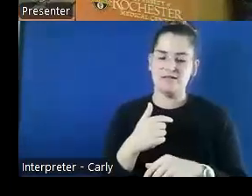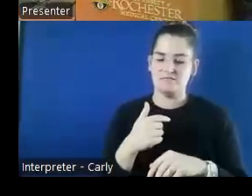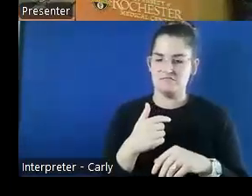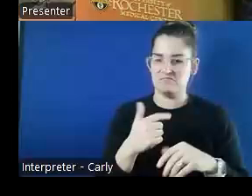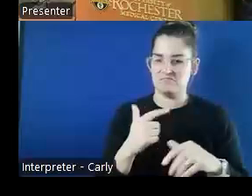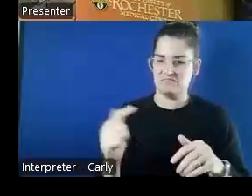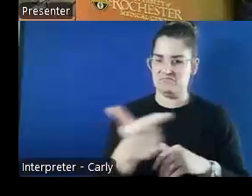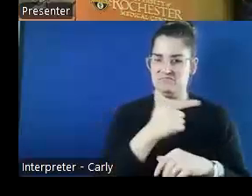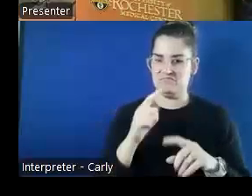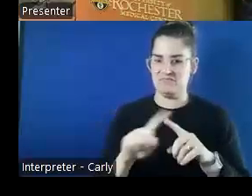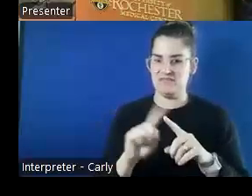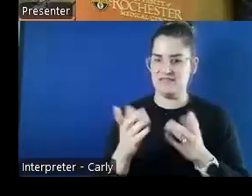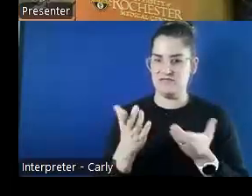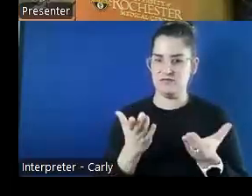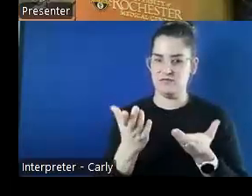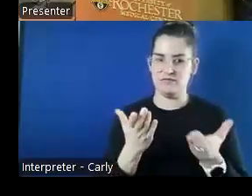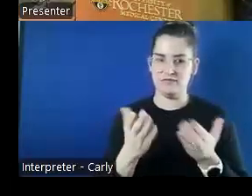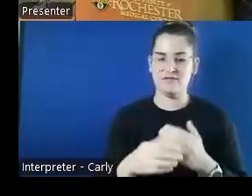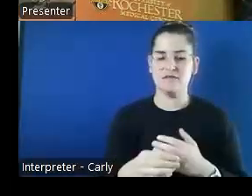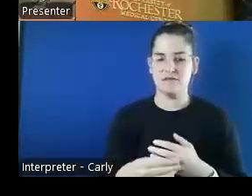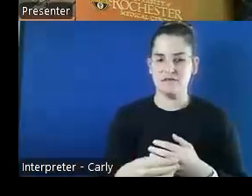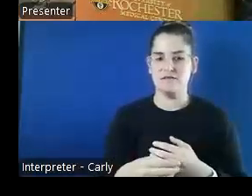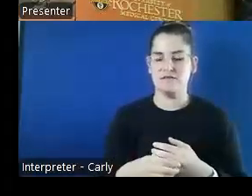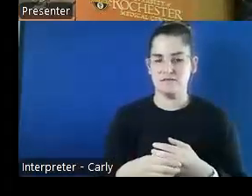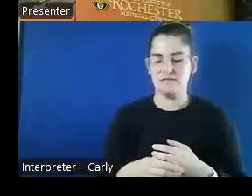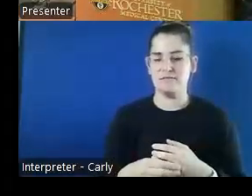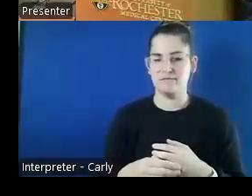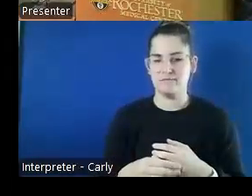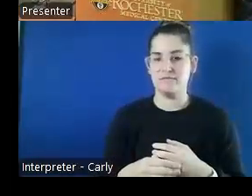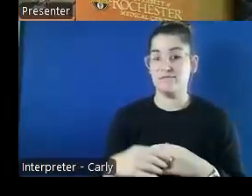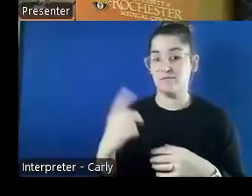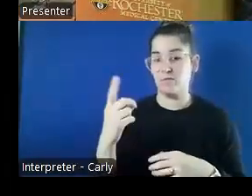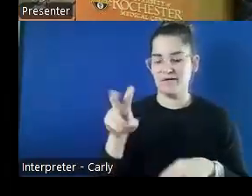Hospital medicine with the res medicine resident teams and you know one observation I've had is